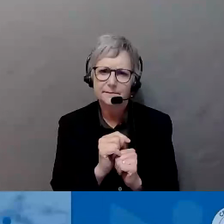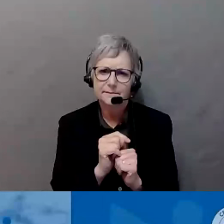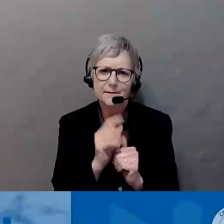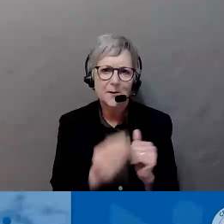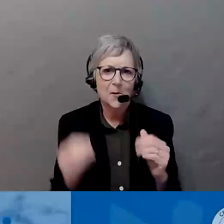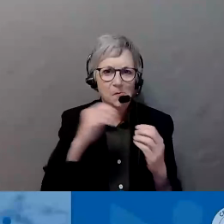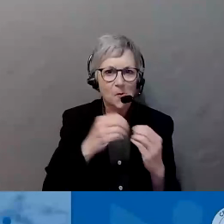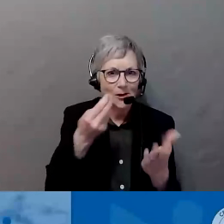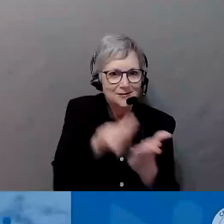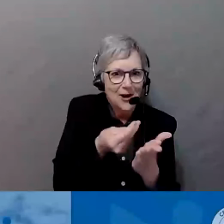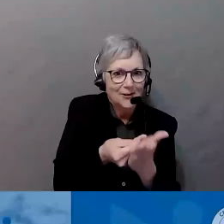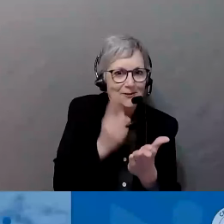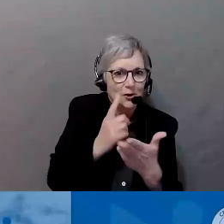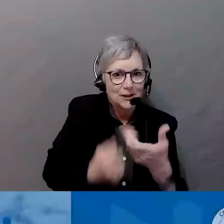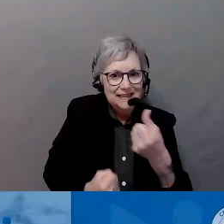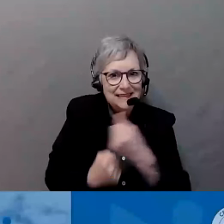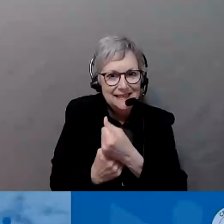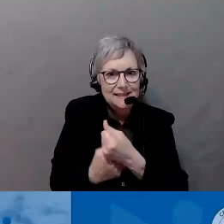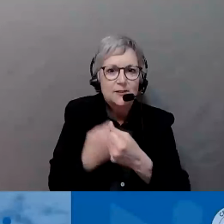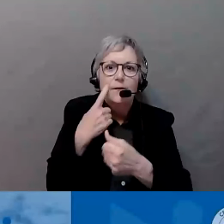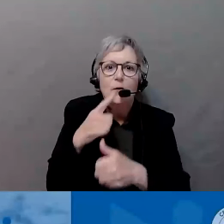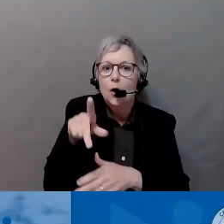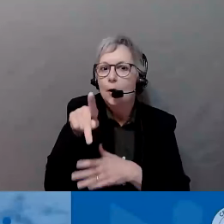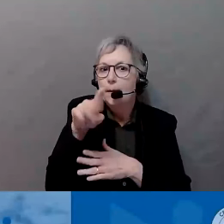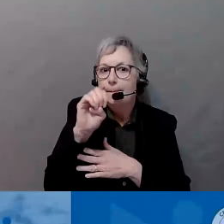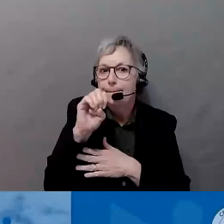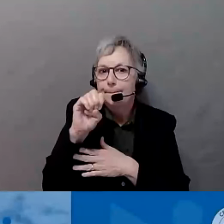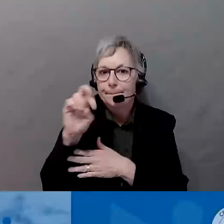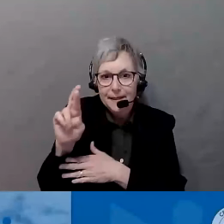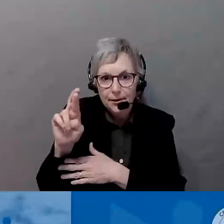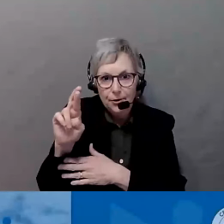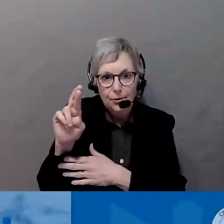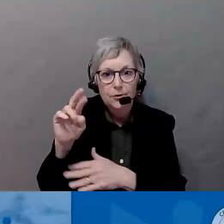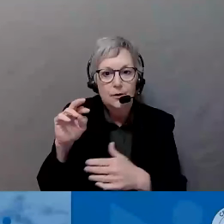FOCUSSED ON THE PEER RUNS. THEY ARE OFTEN THE FIRST ENTRY POINT